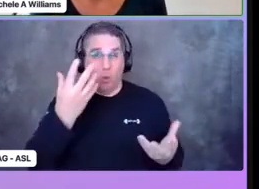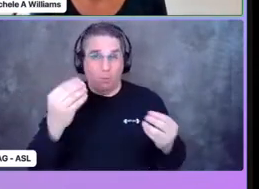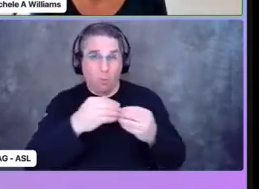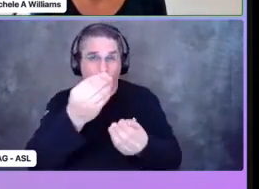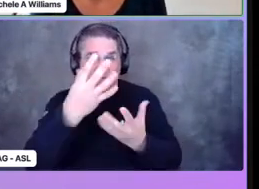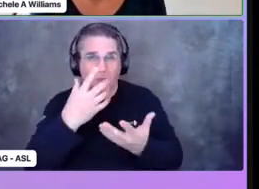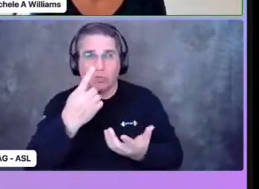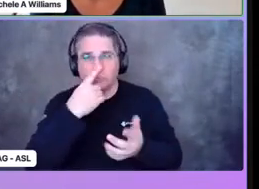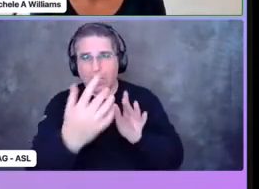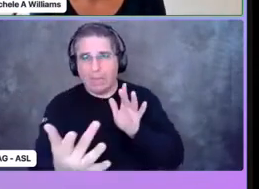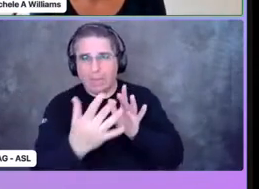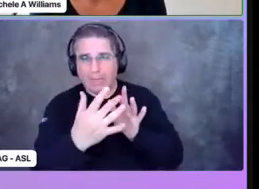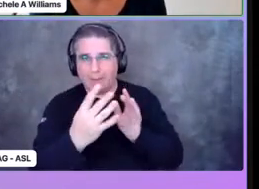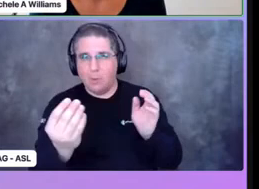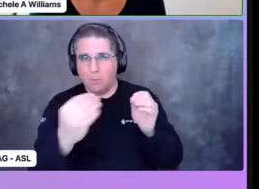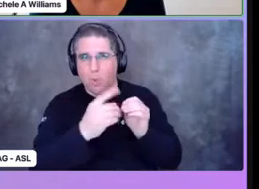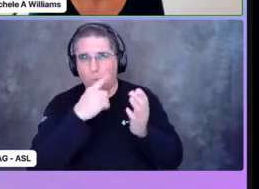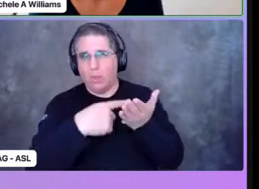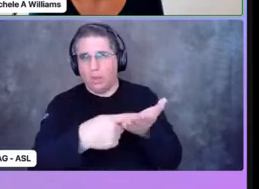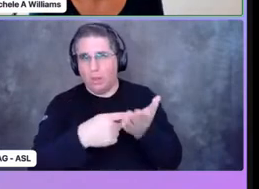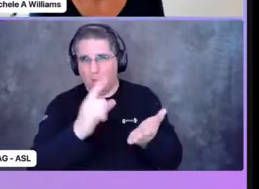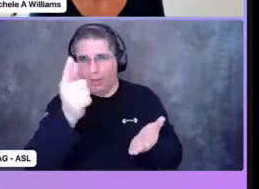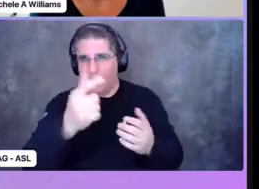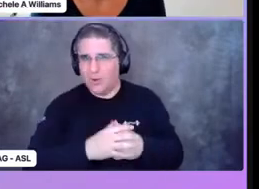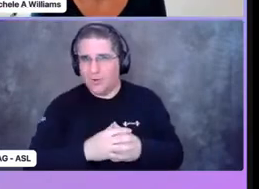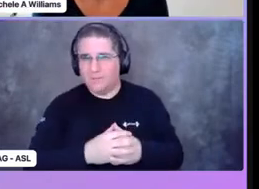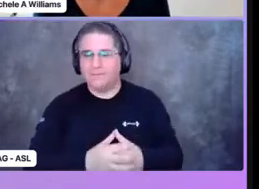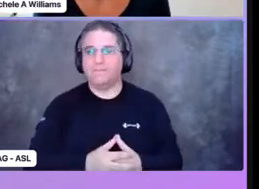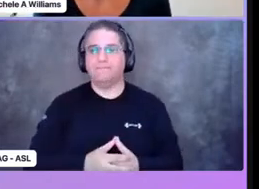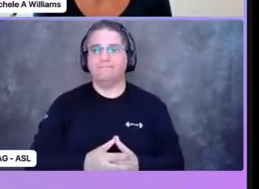well. But there aren't any laws or anything like that but, if you want to follow up with me maybe we can talk a